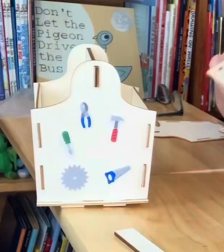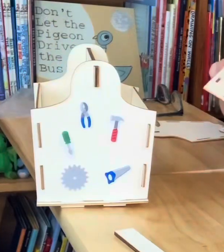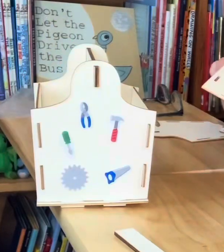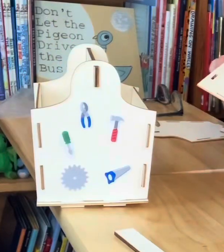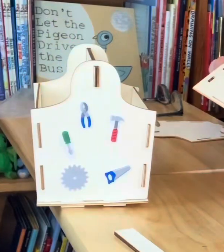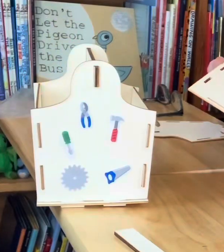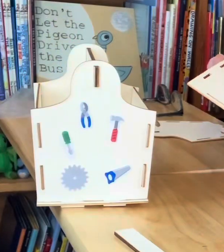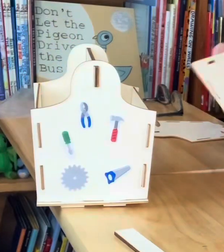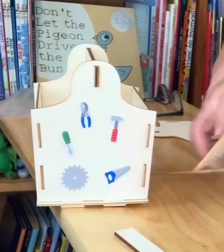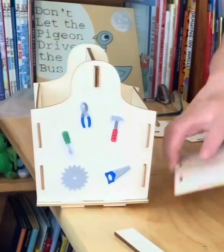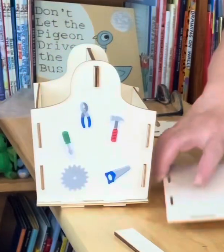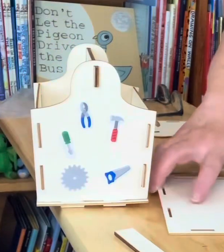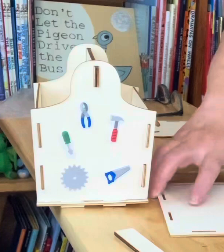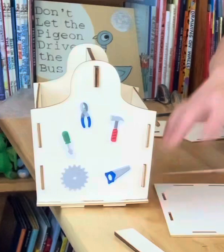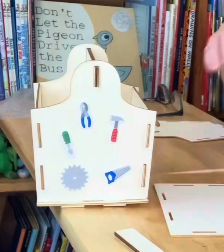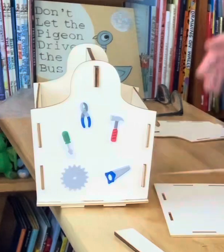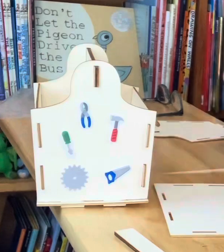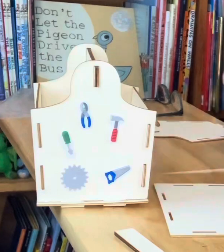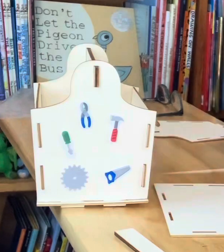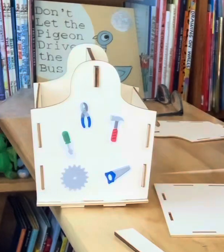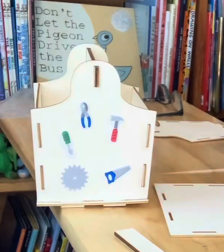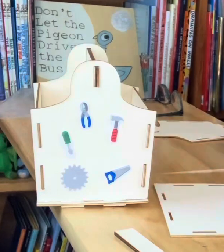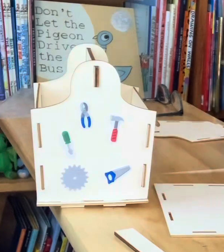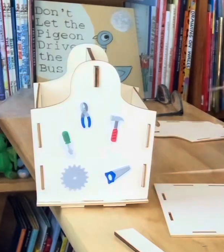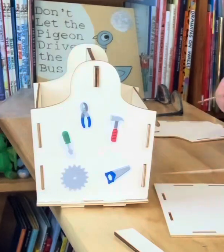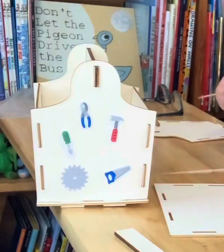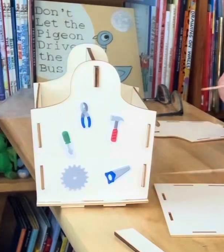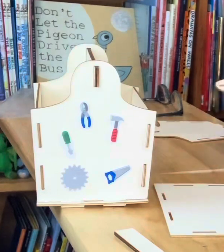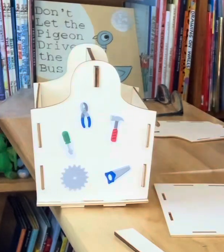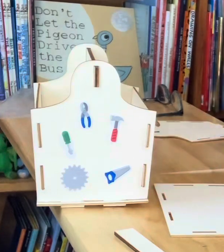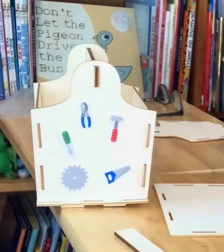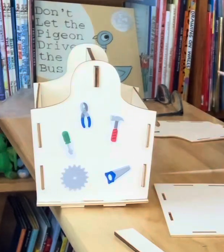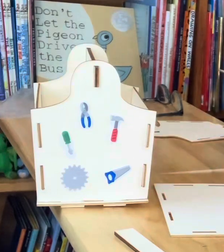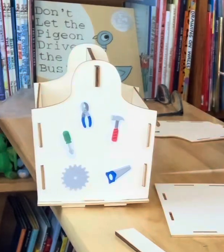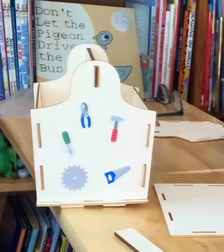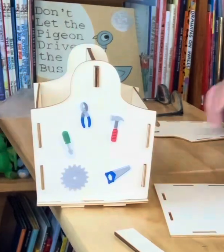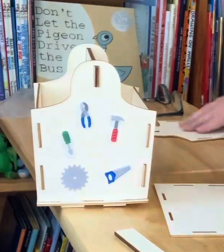as you can see has a sticker for the bottom... are the same. So you don't have to, just kind